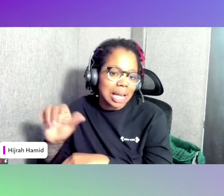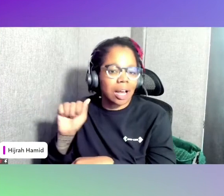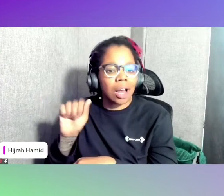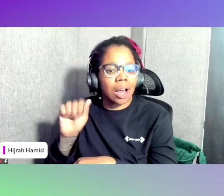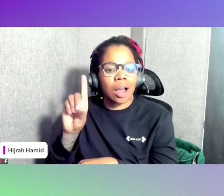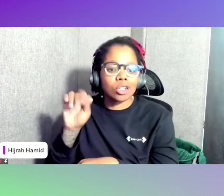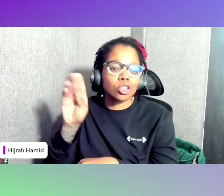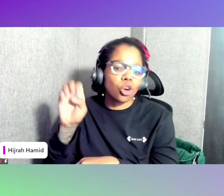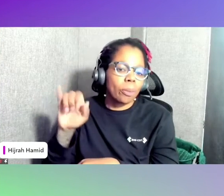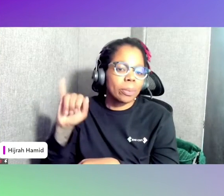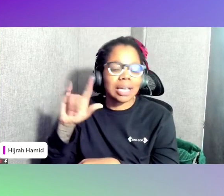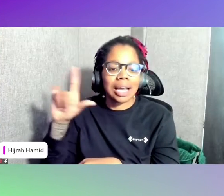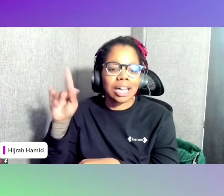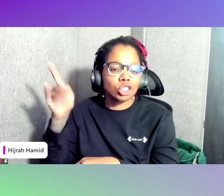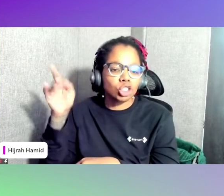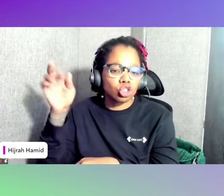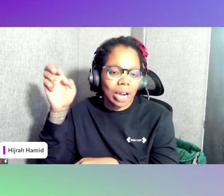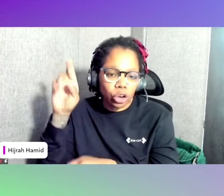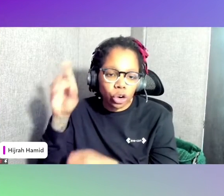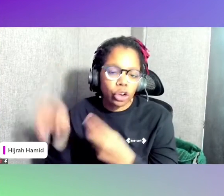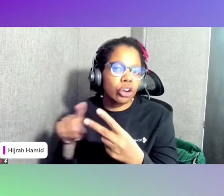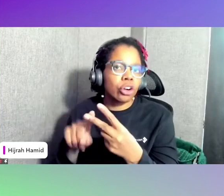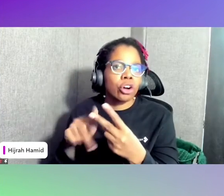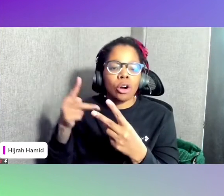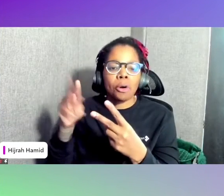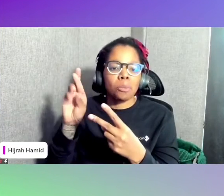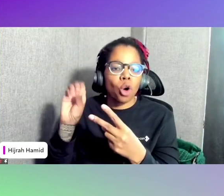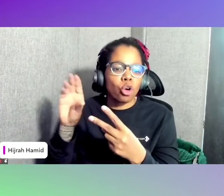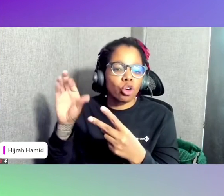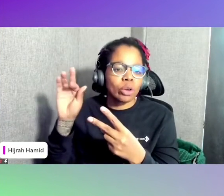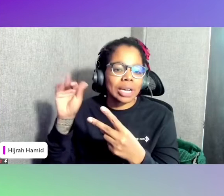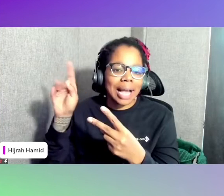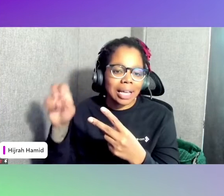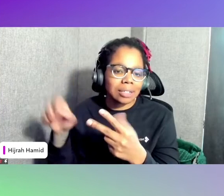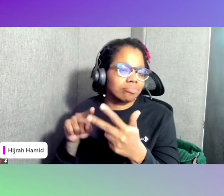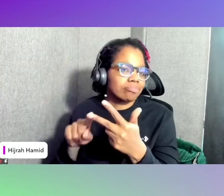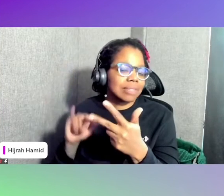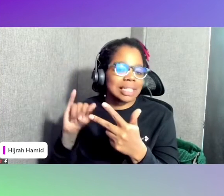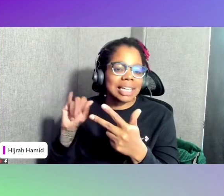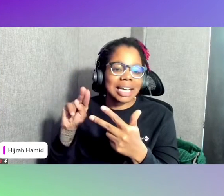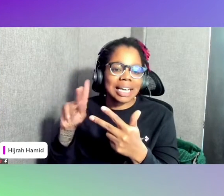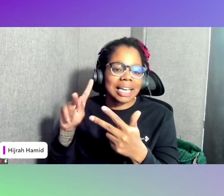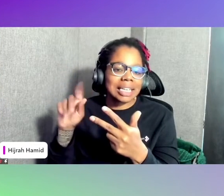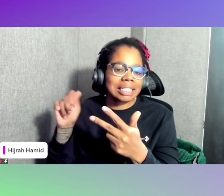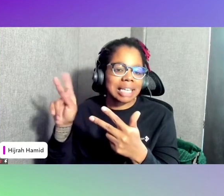relying on sighted designers to actually create the graphics using tools such as